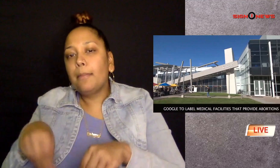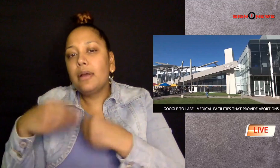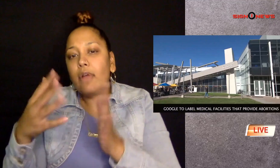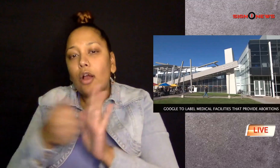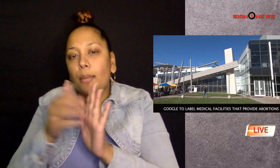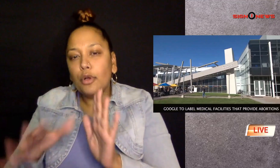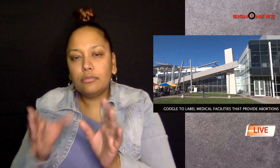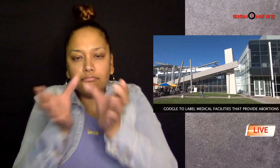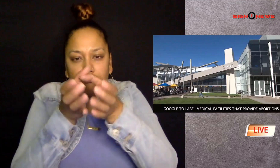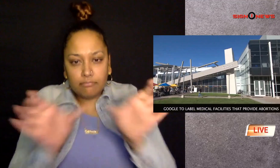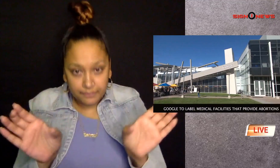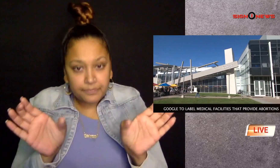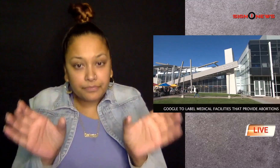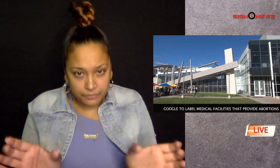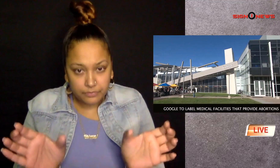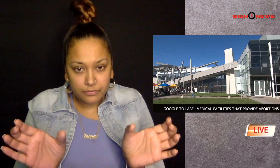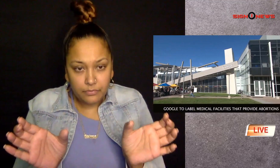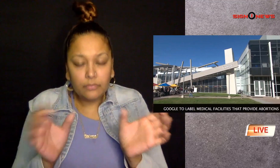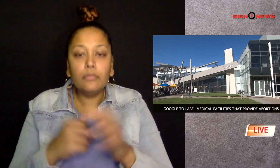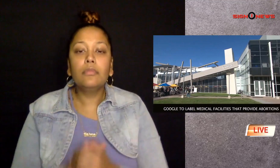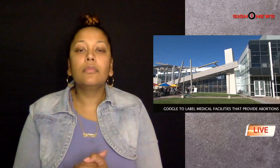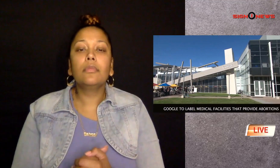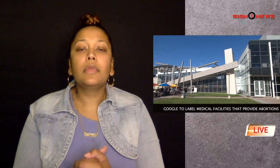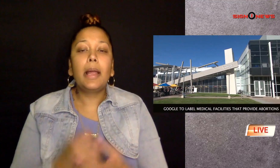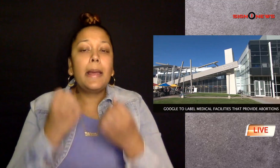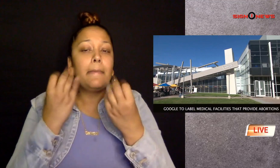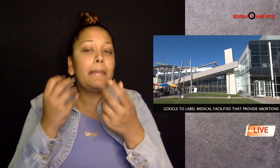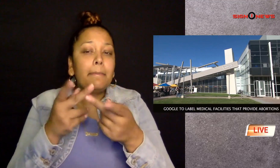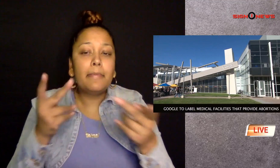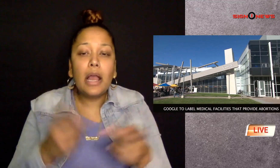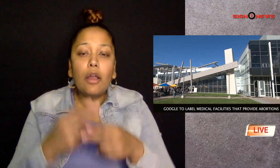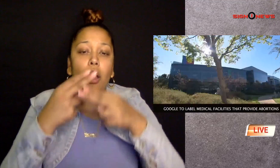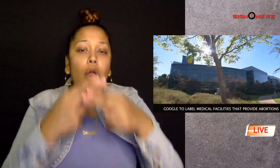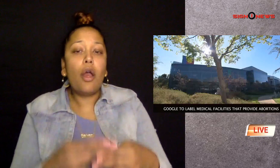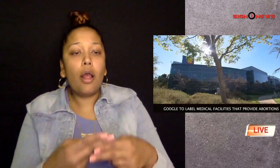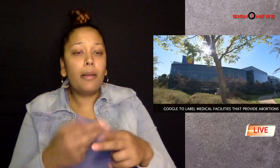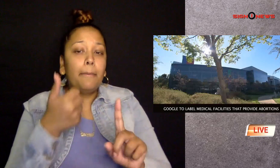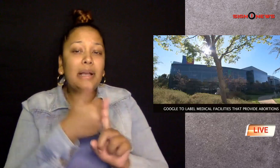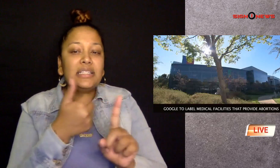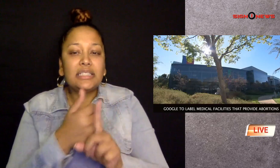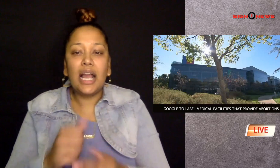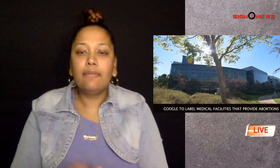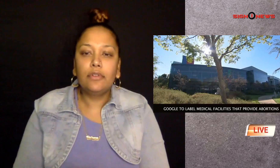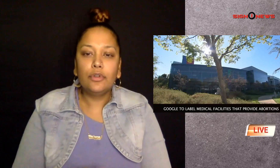facilities with labels that provide abortions or might not provide abortions